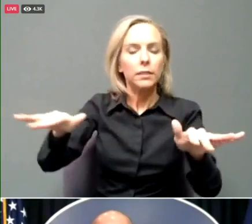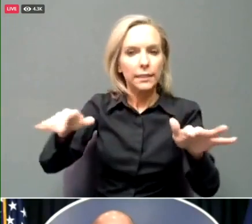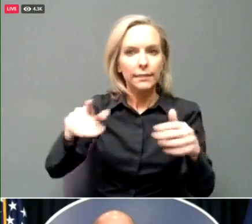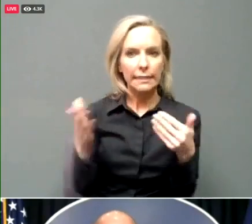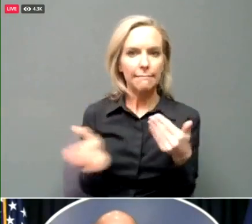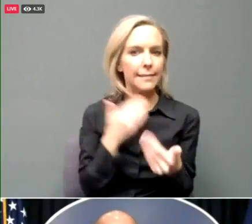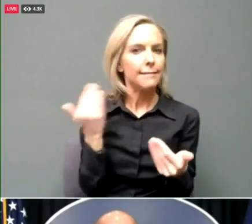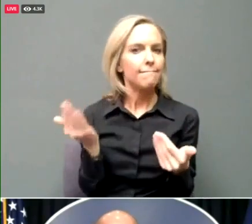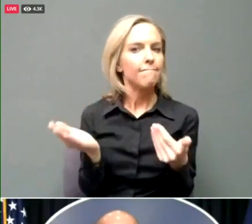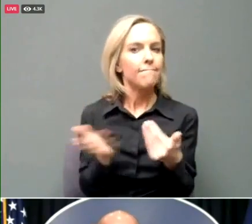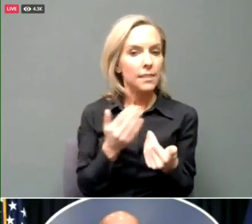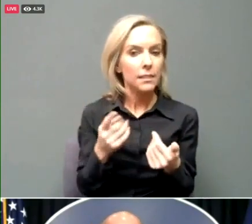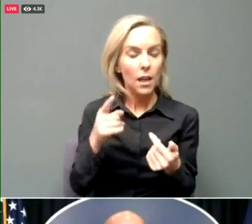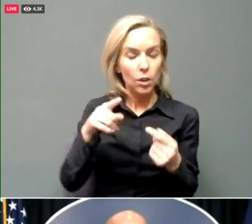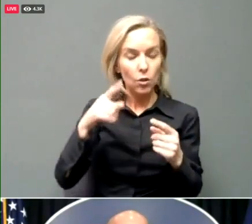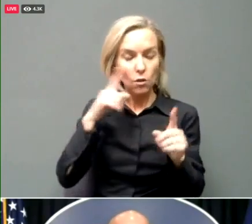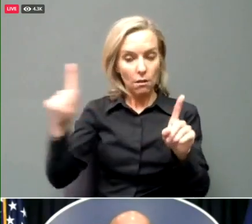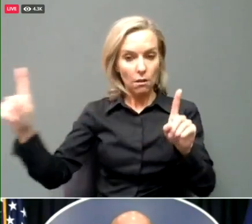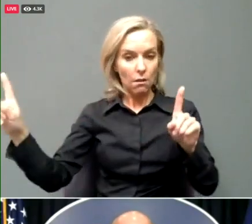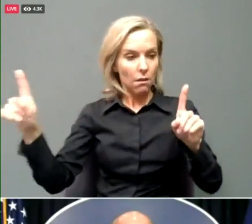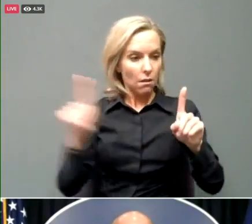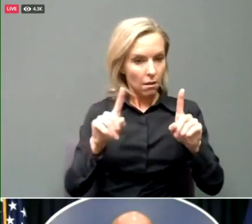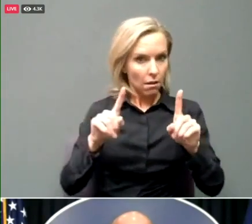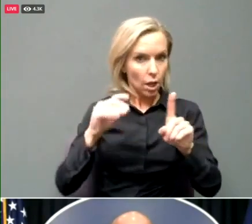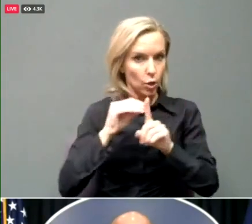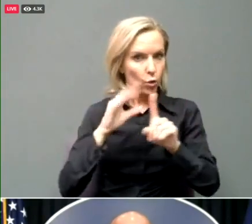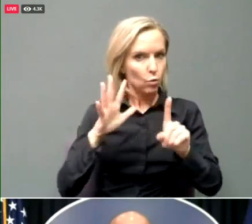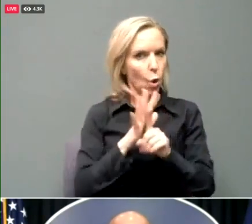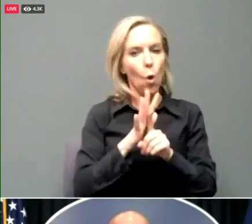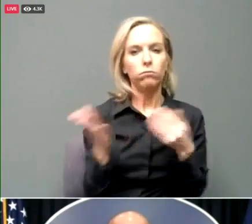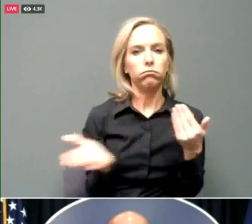likely to get infected by it. And so that means that it can infect more